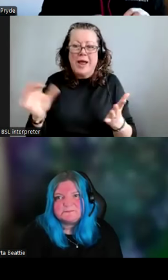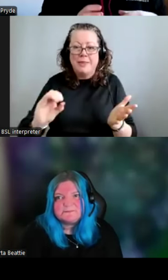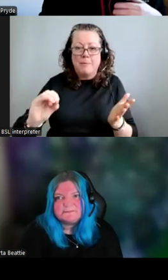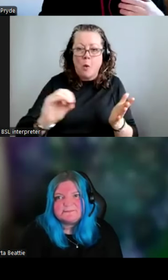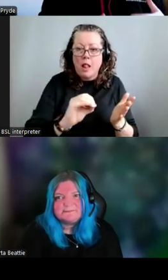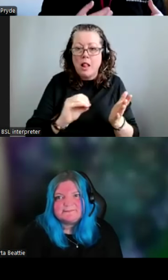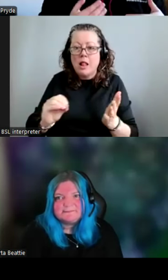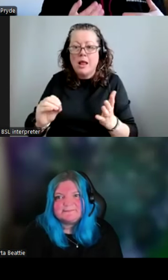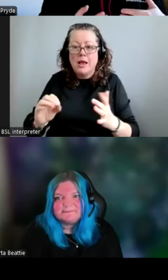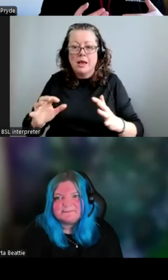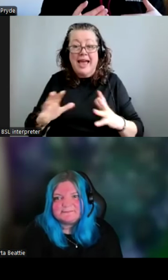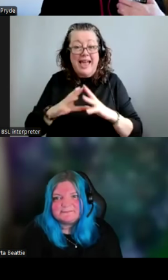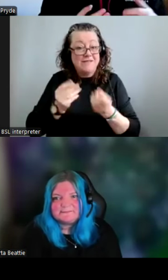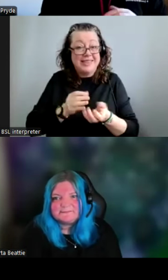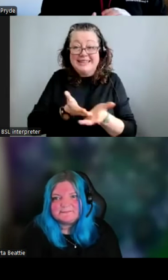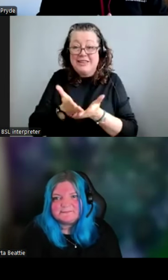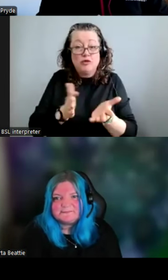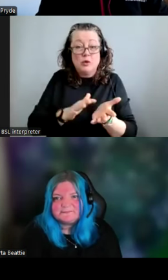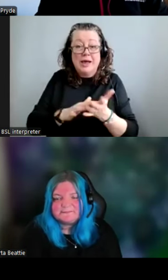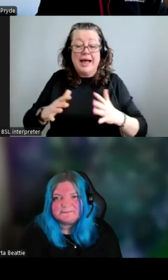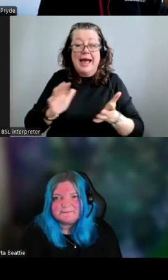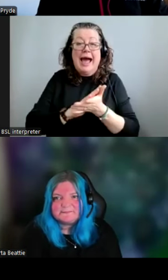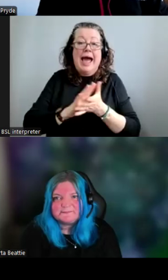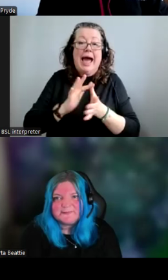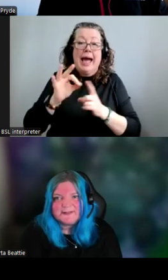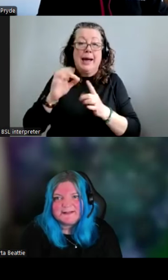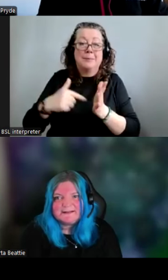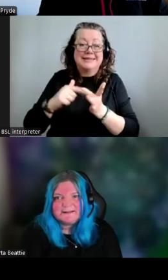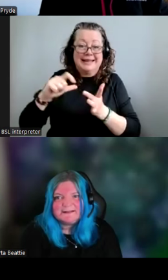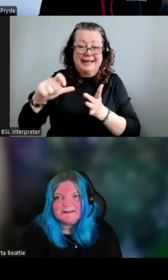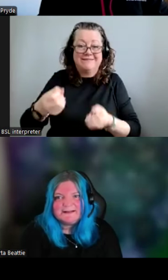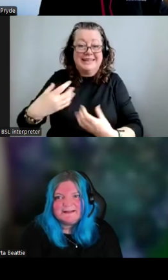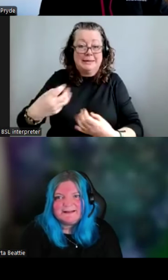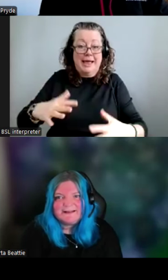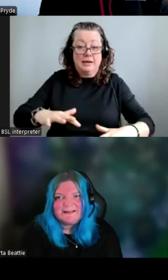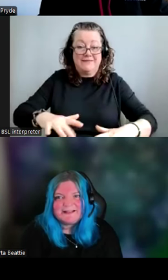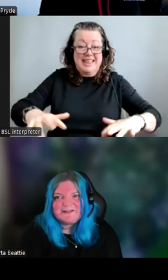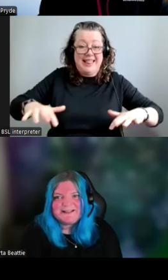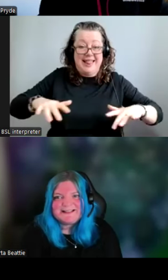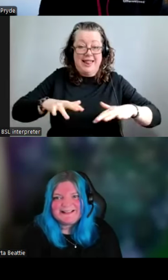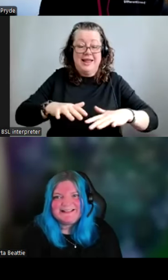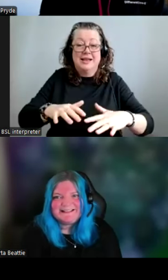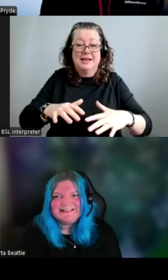and that's all done through haptic feedback in AI and real-time processing. That's fantastic. -There's a lot of cool things